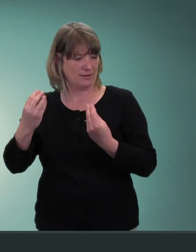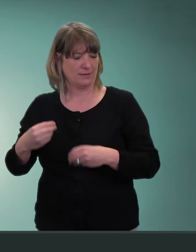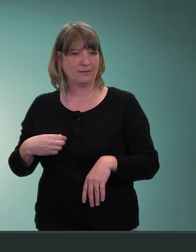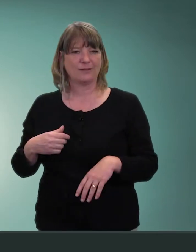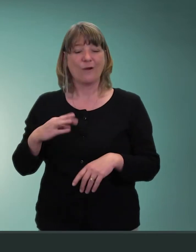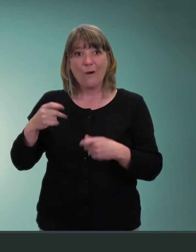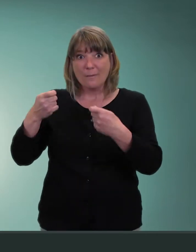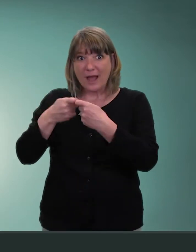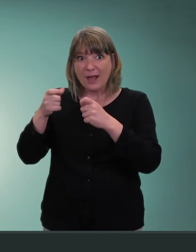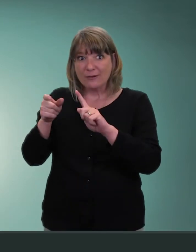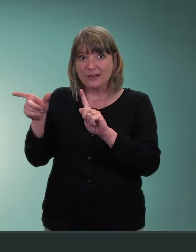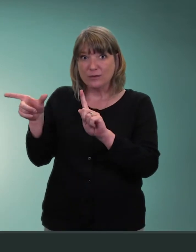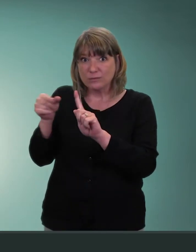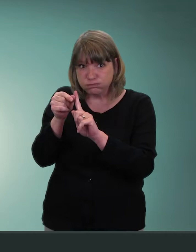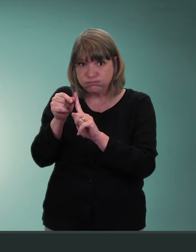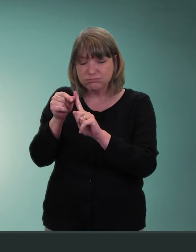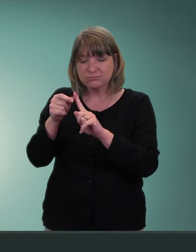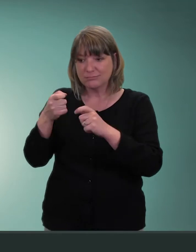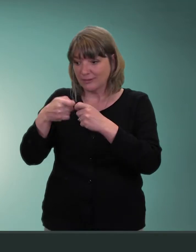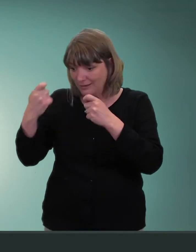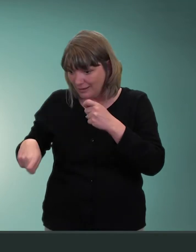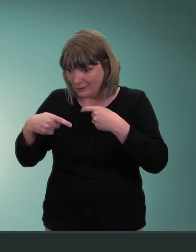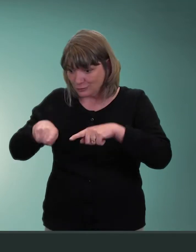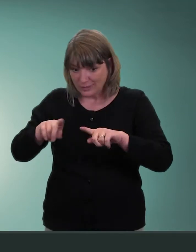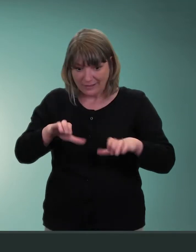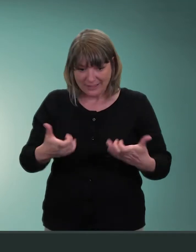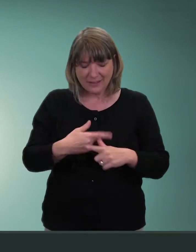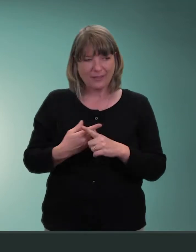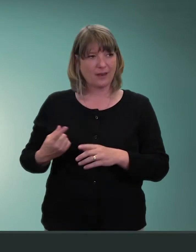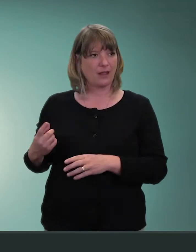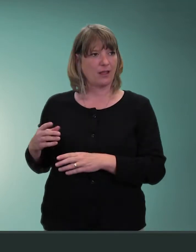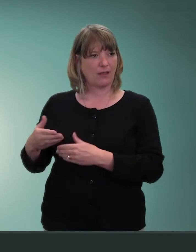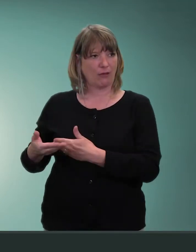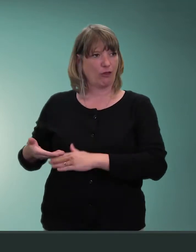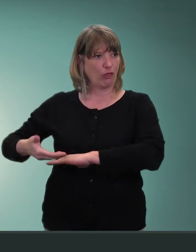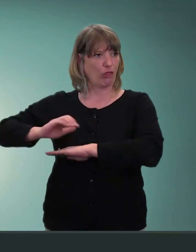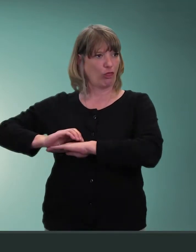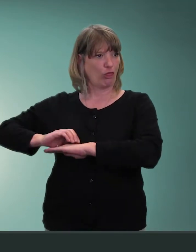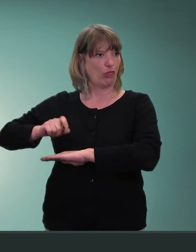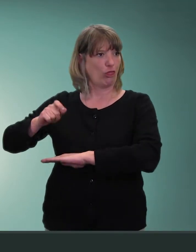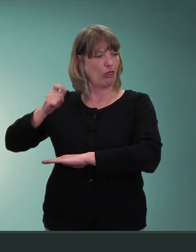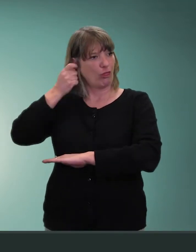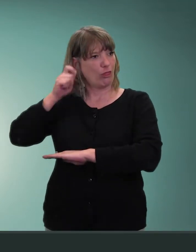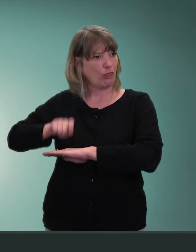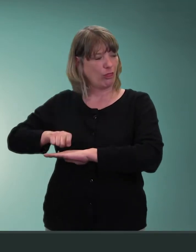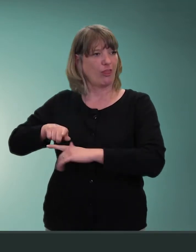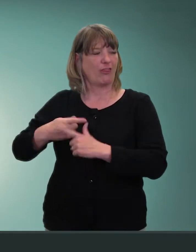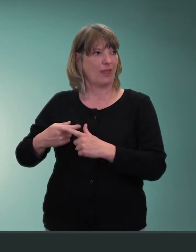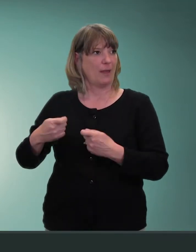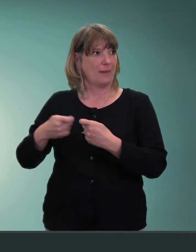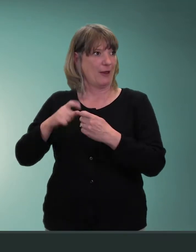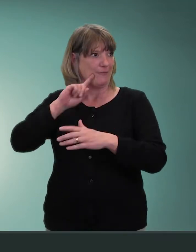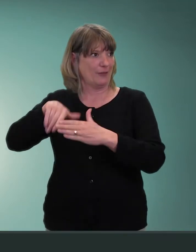Or the battery dies during class, and I put it in the case, and I completely forget to put in a new battery